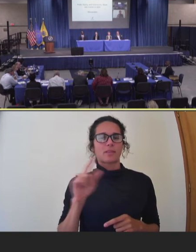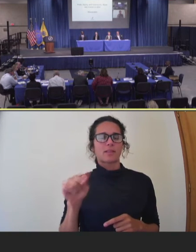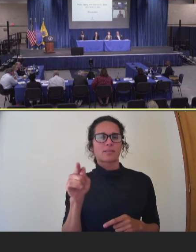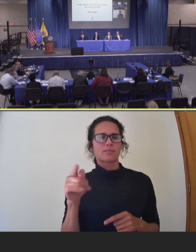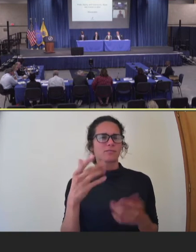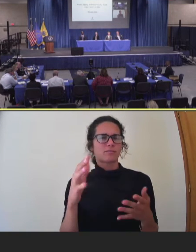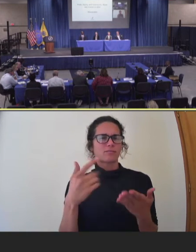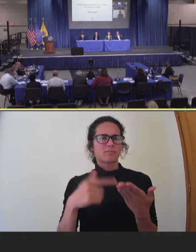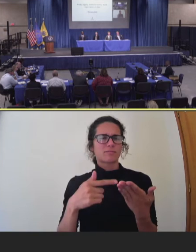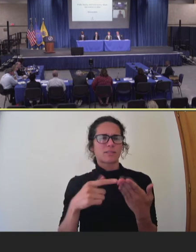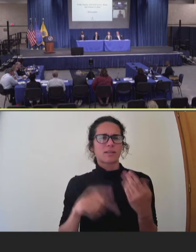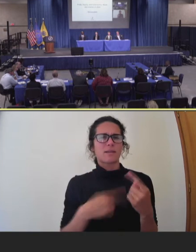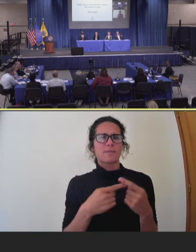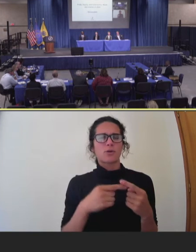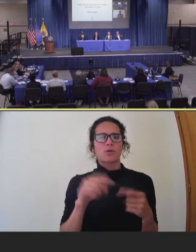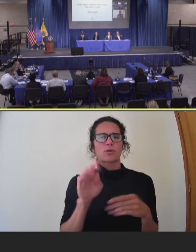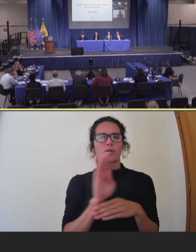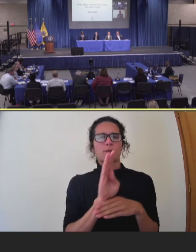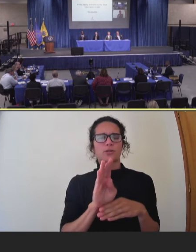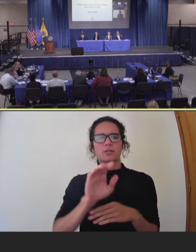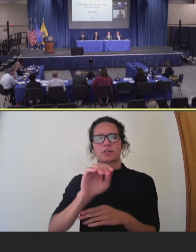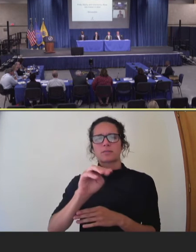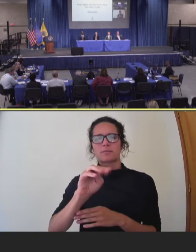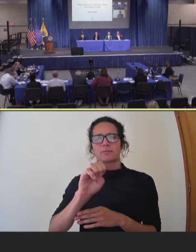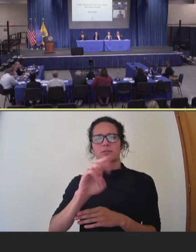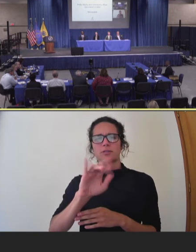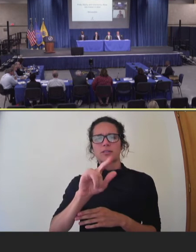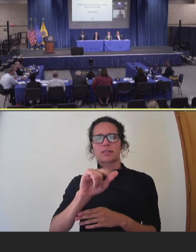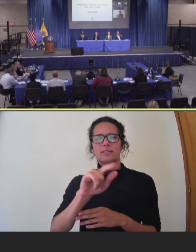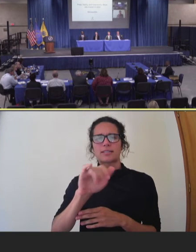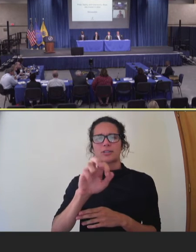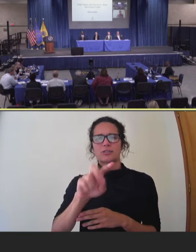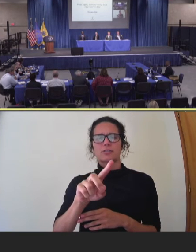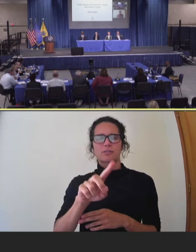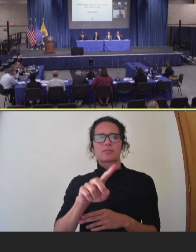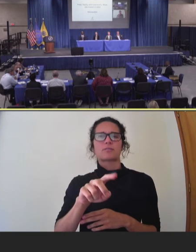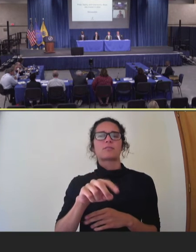the JYNNEOS vaccine and it no longer being supplied by the federal government. I'm